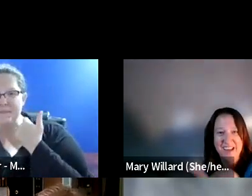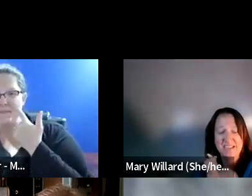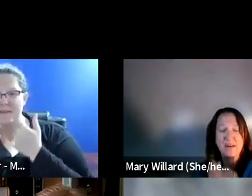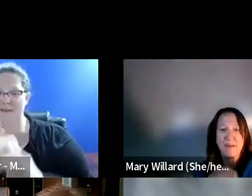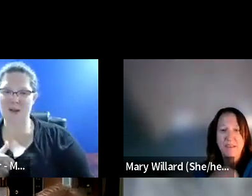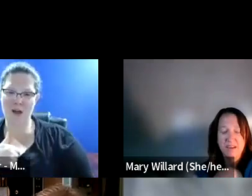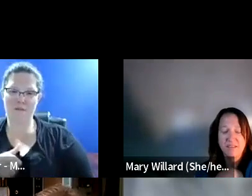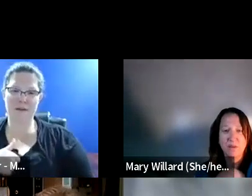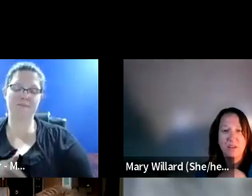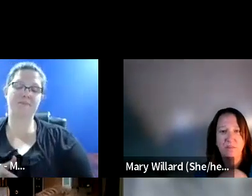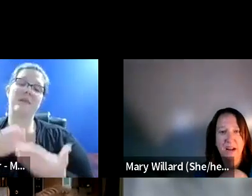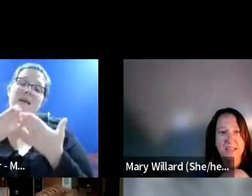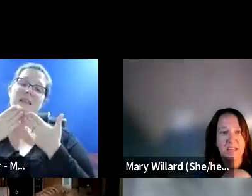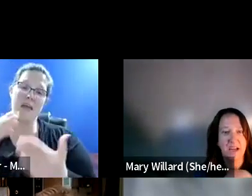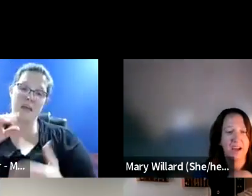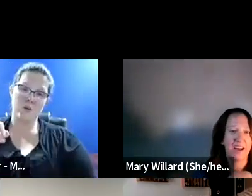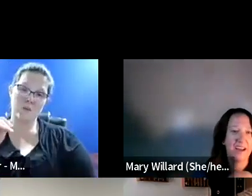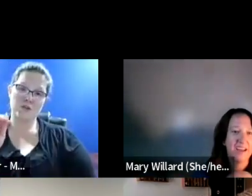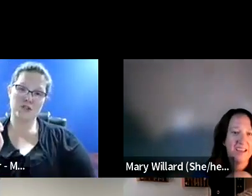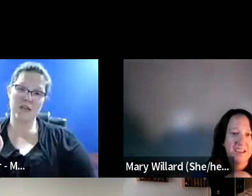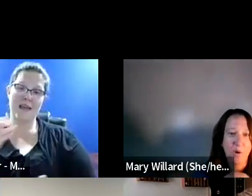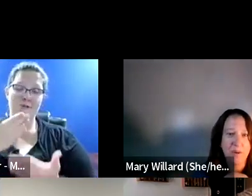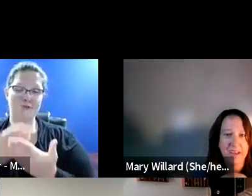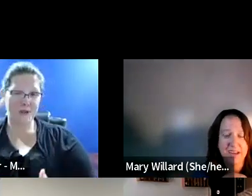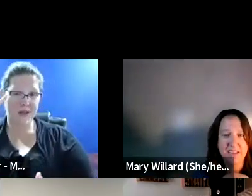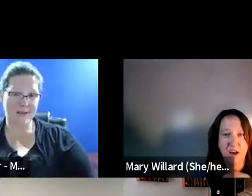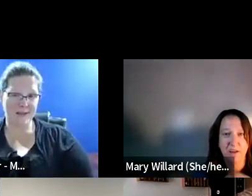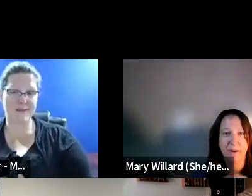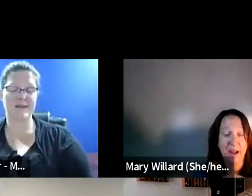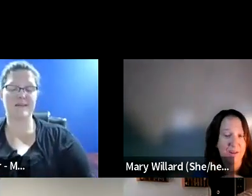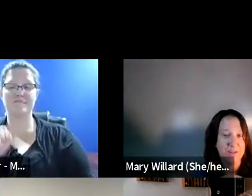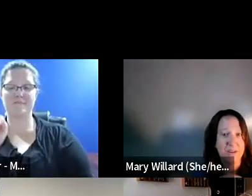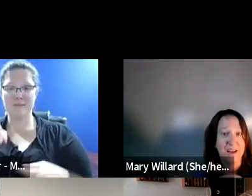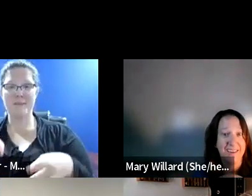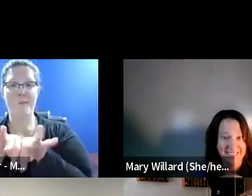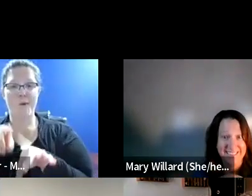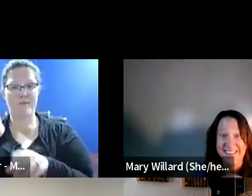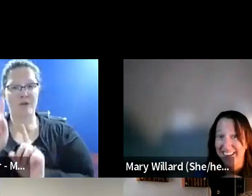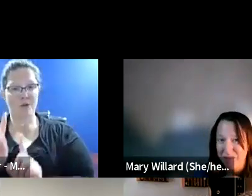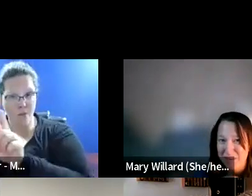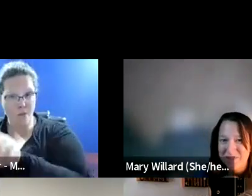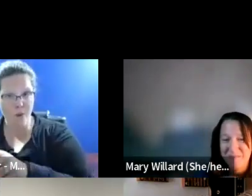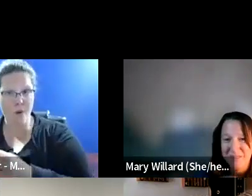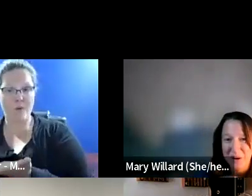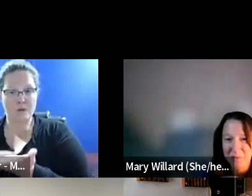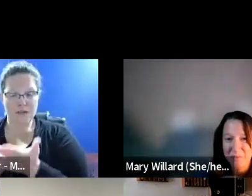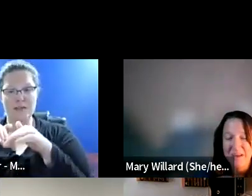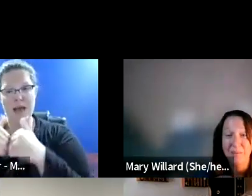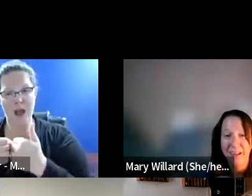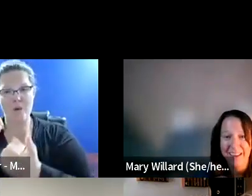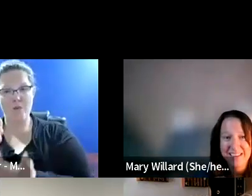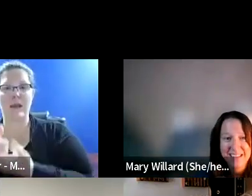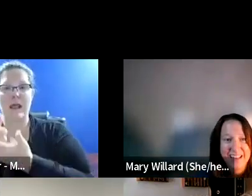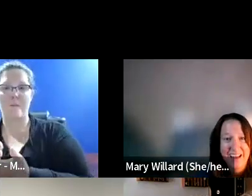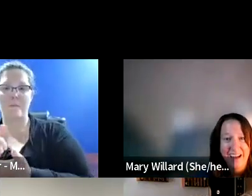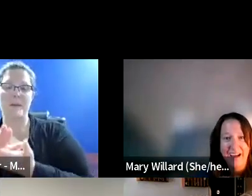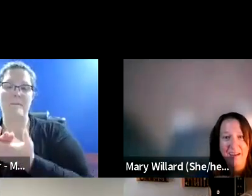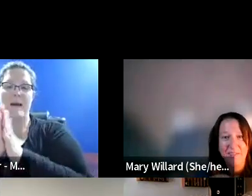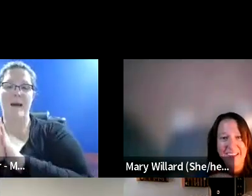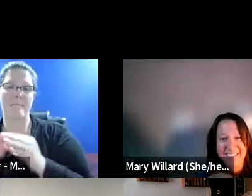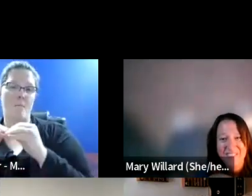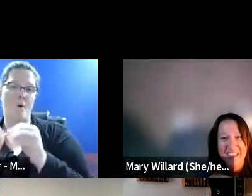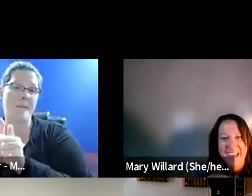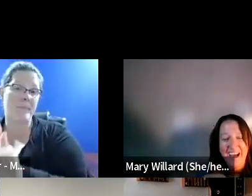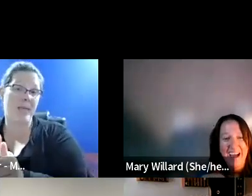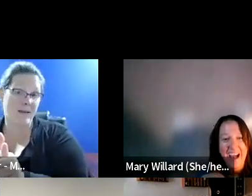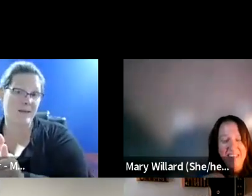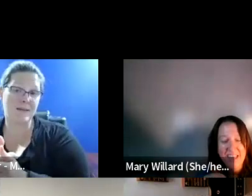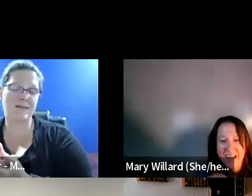SORRY.